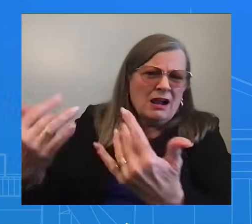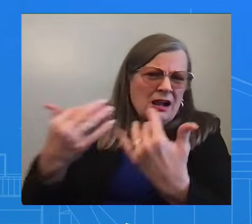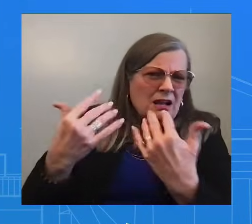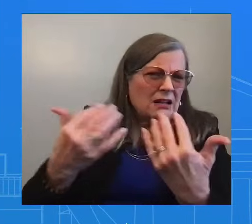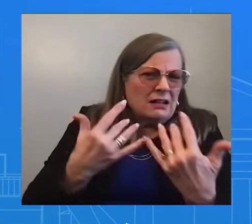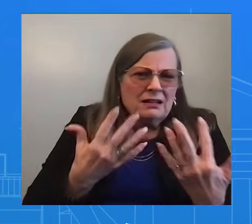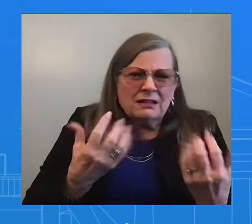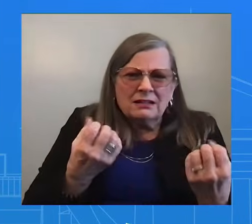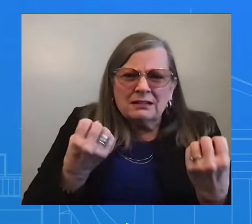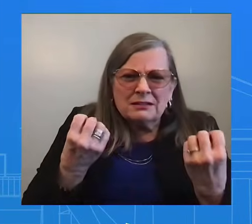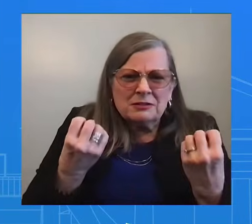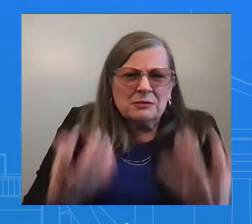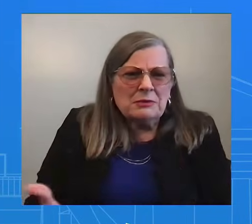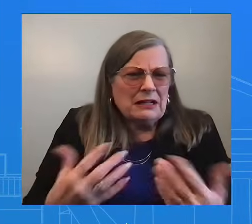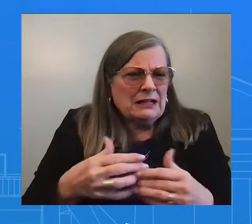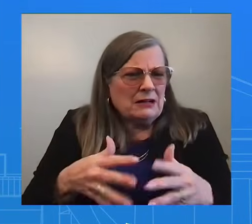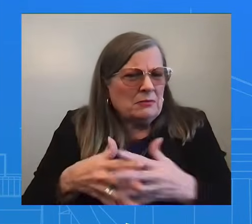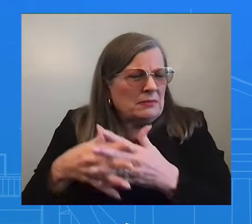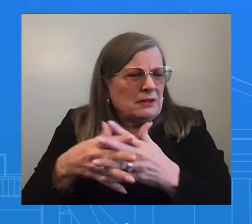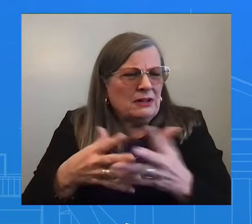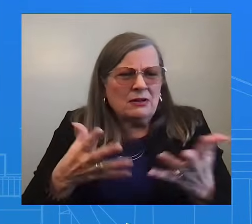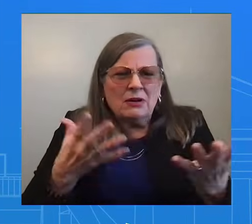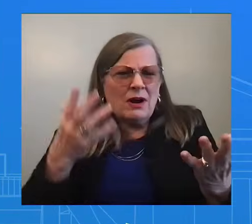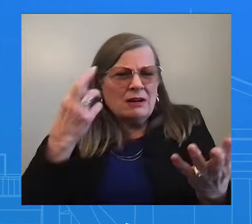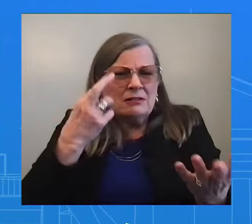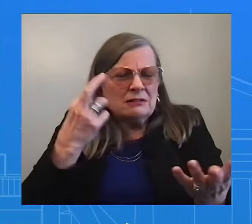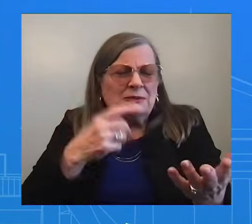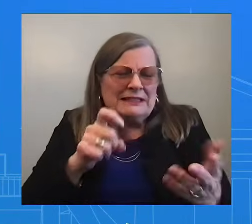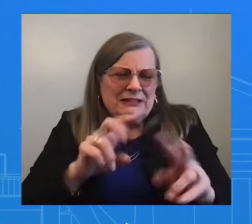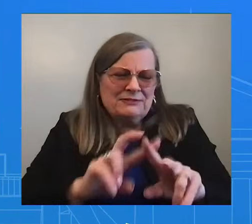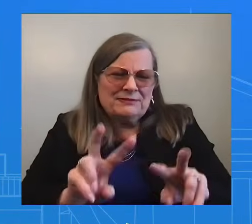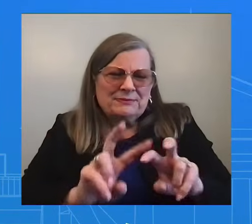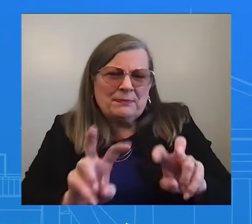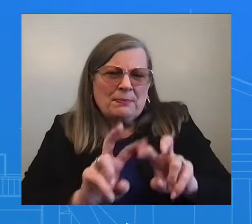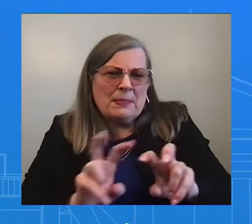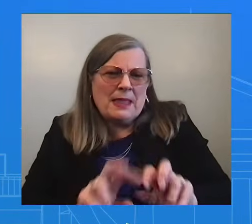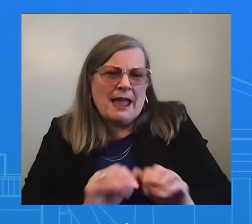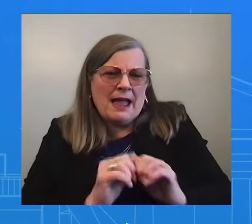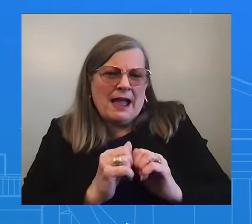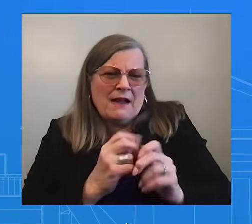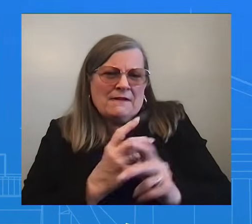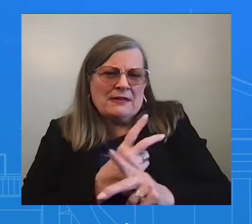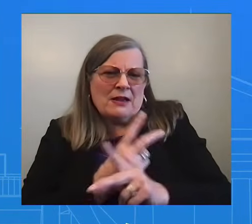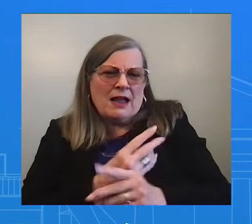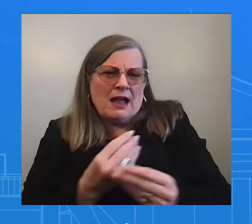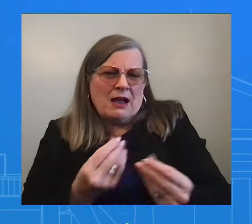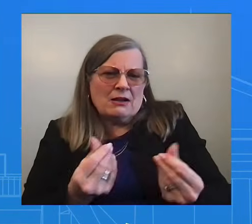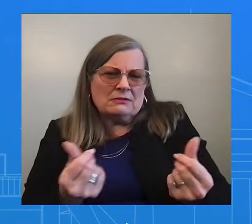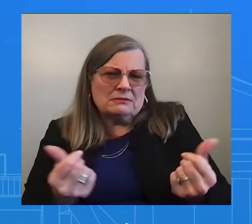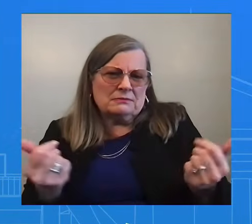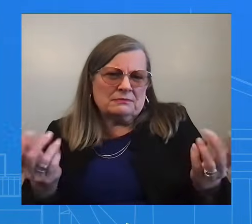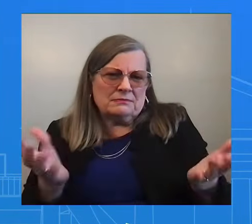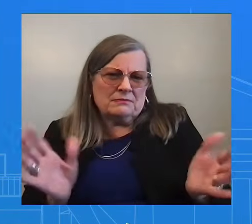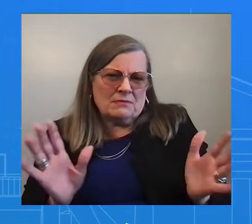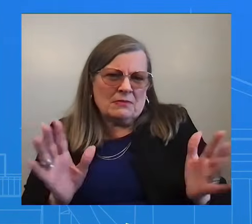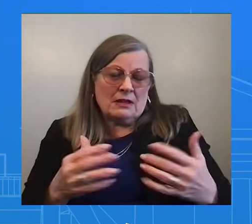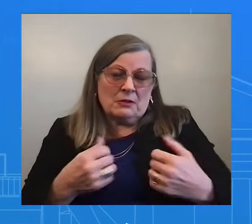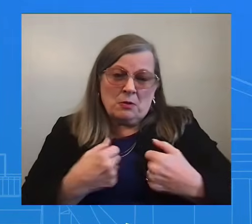policies here in the country and getting at reform, as well as working on border security. And that's why the President asked for $6 billion in the supplemental funding. The Press: And very quickly on Gaza.